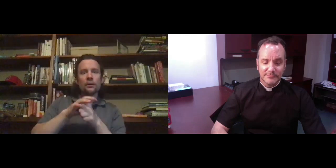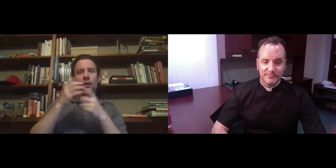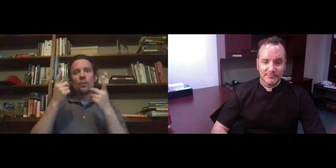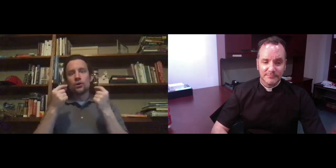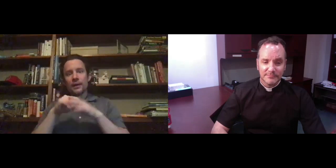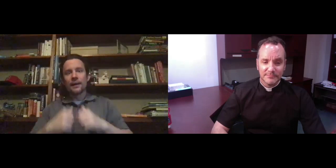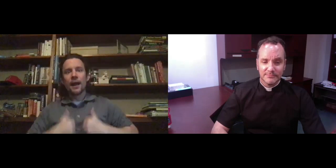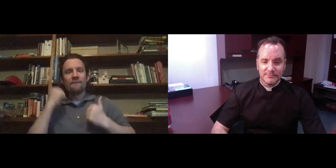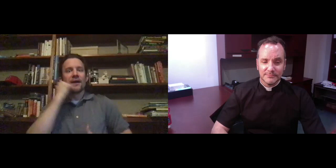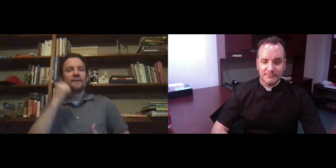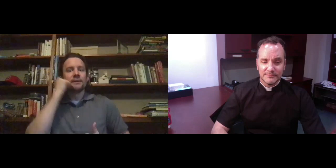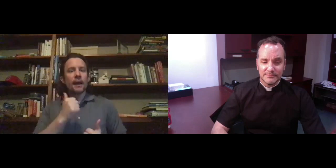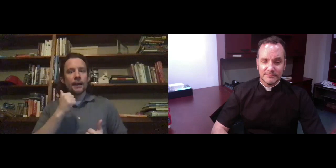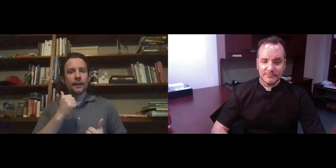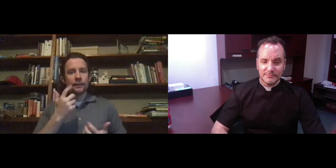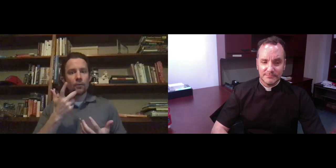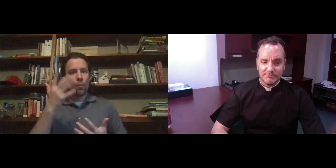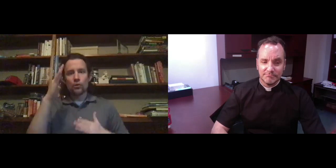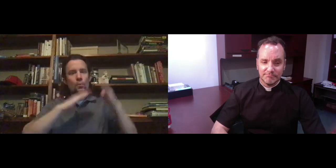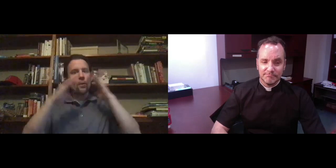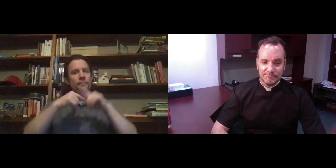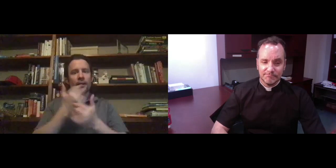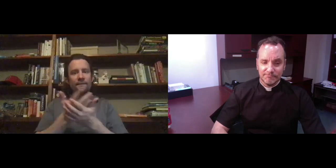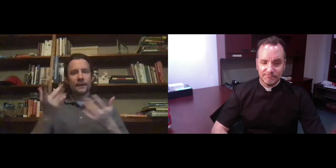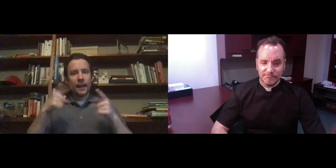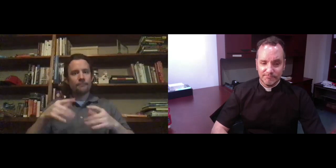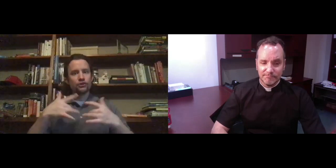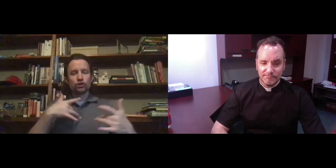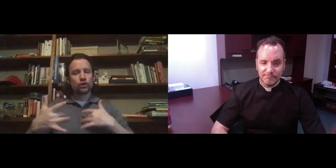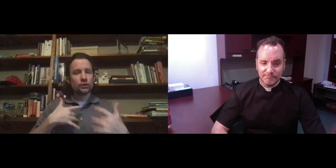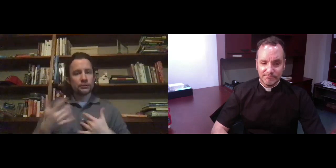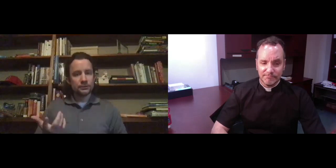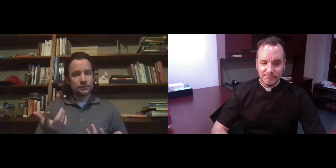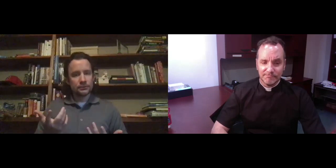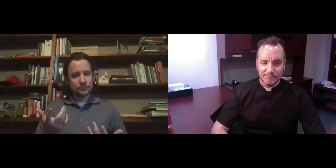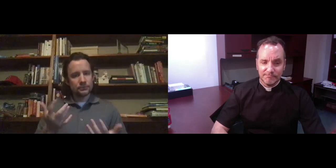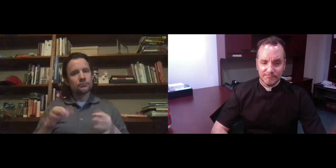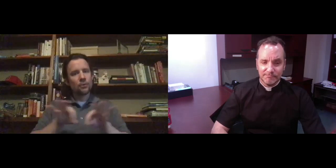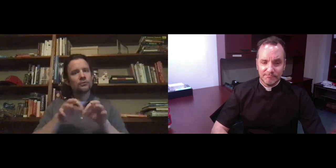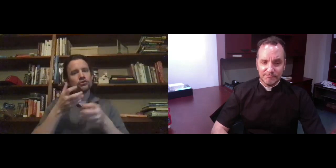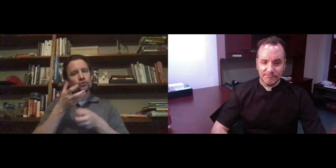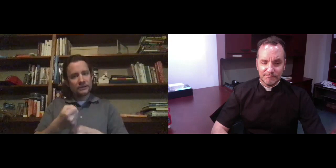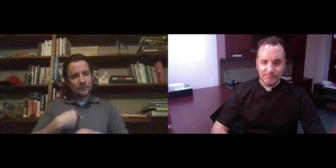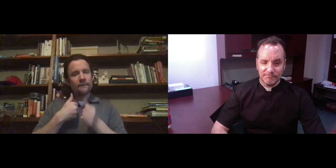is that it can be a really stressful time. We can worry and think about the future. But we don't know what's going to happen.